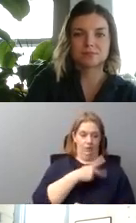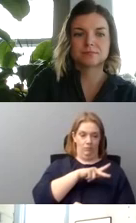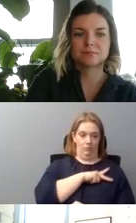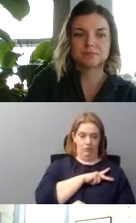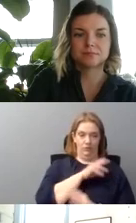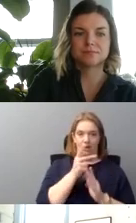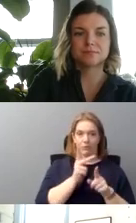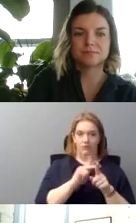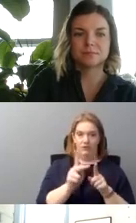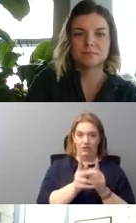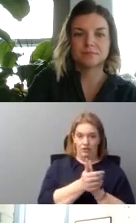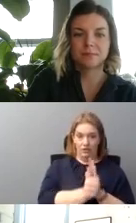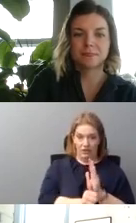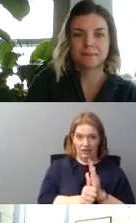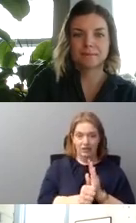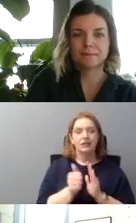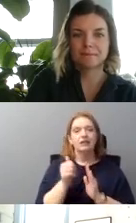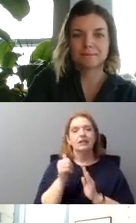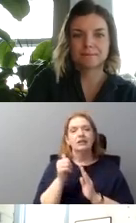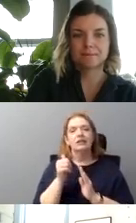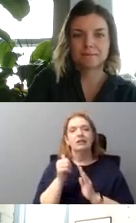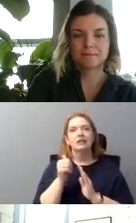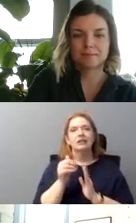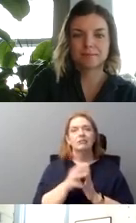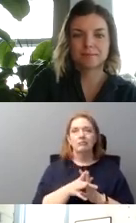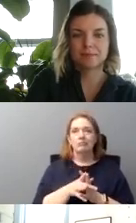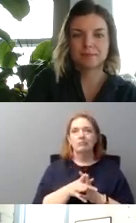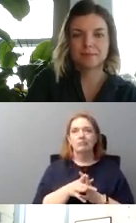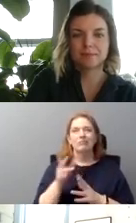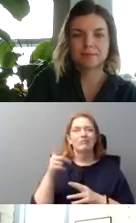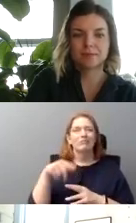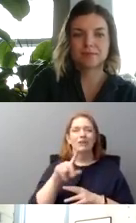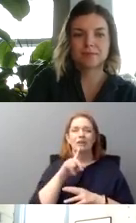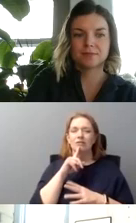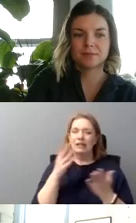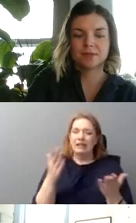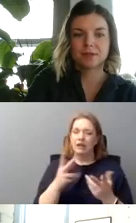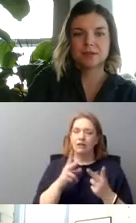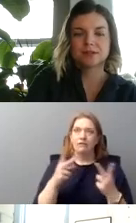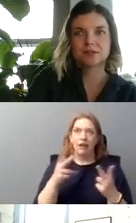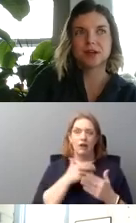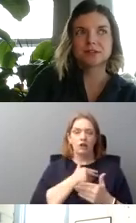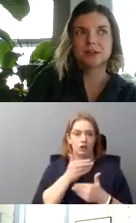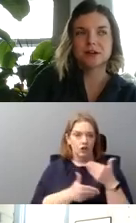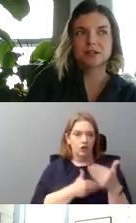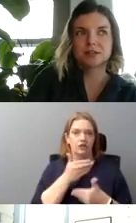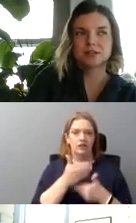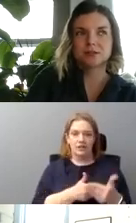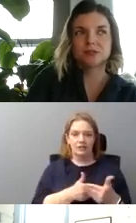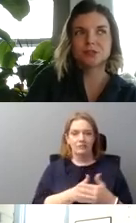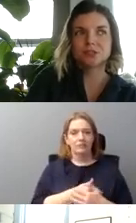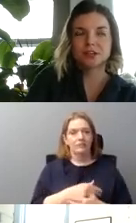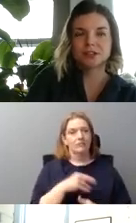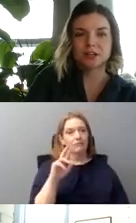here. and they're just super generous here. R: So as an artist would you say it's an